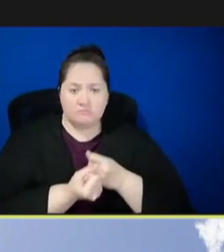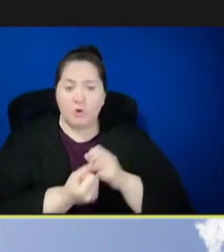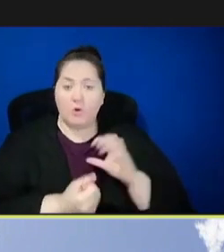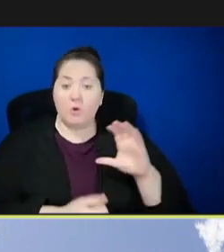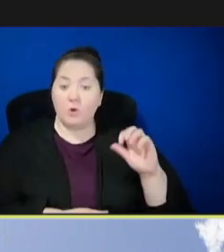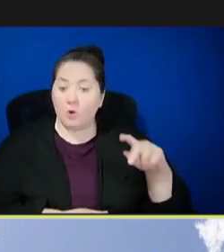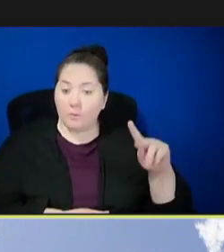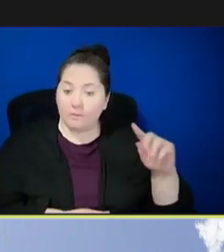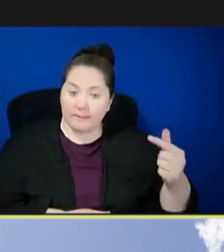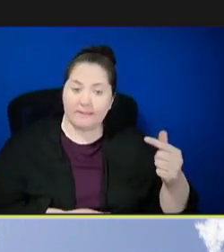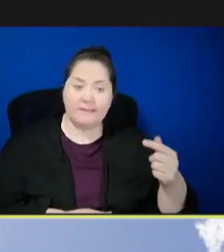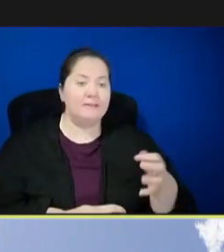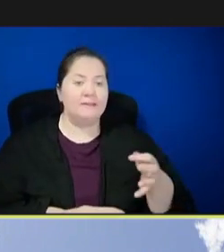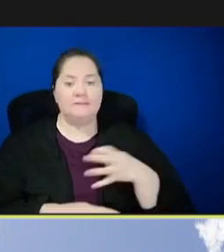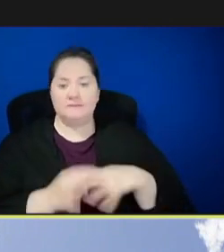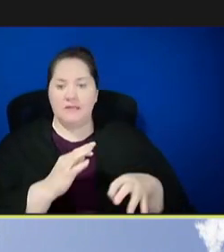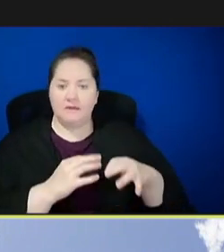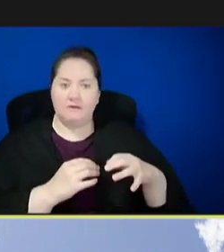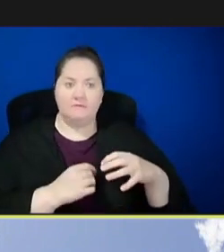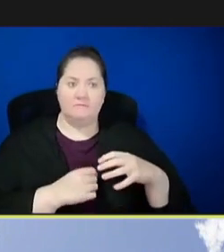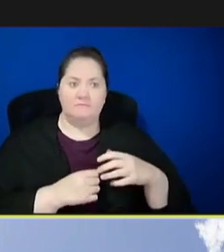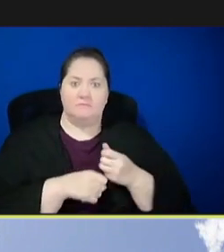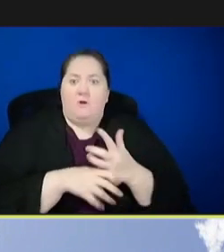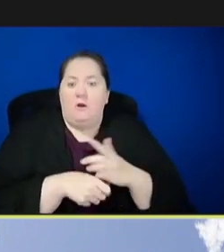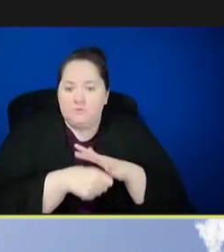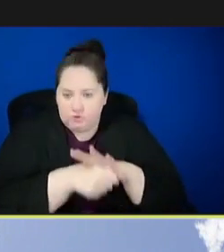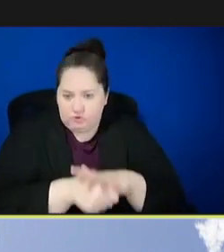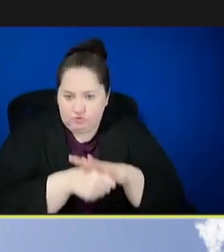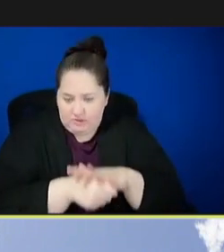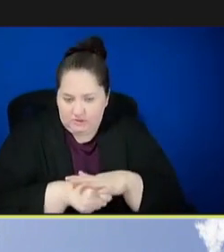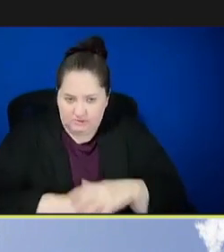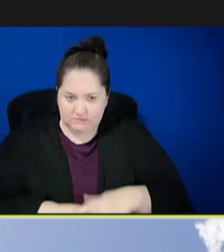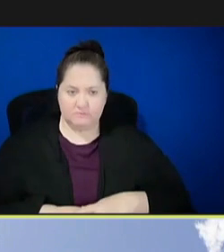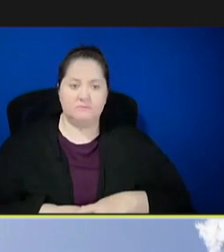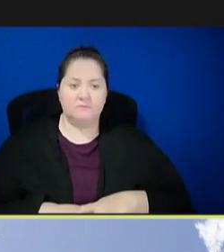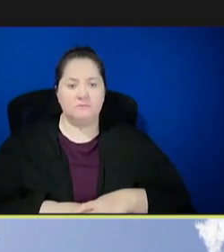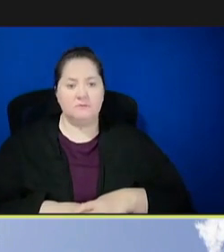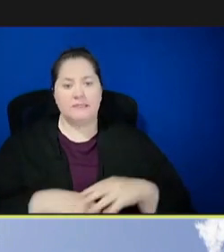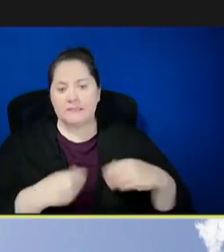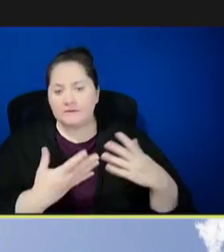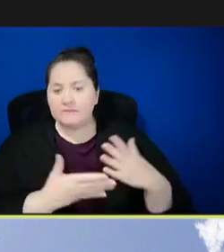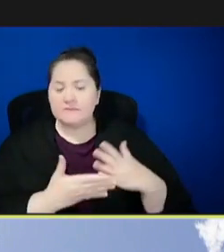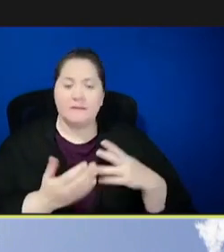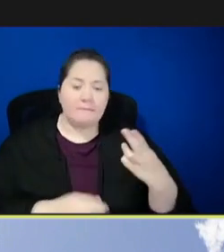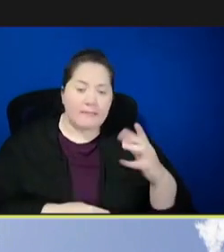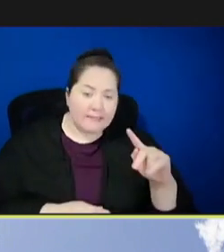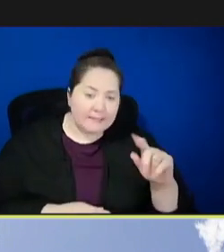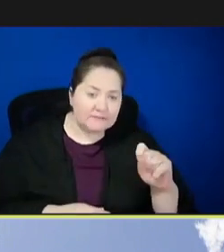rather than promoting distress, so we can give providers some hints and some tips about things